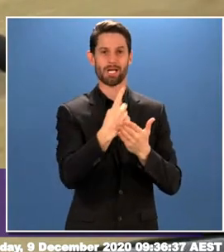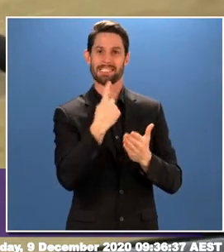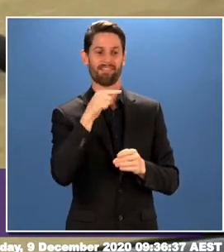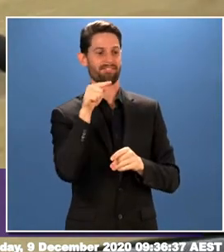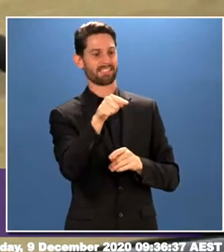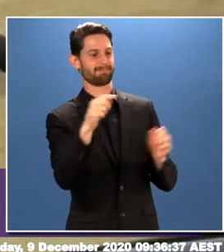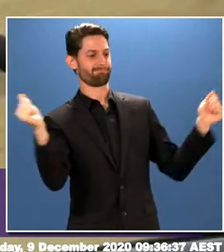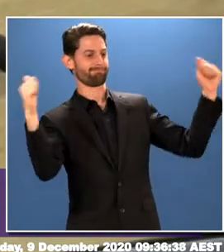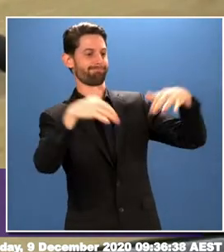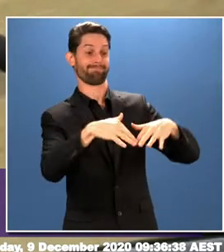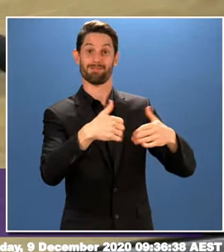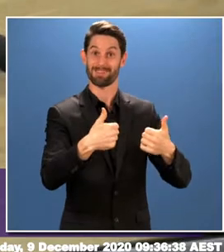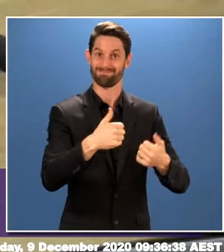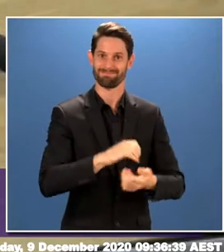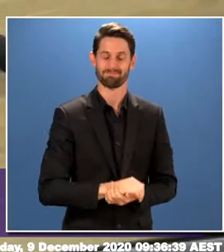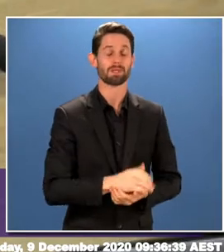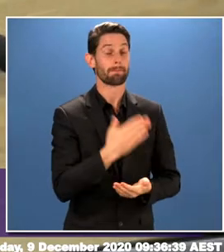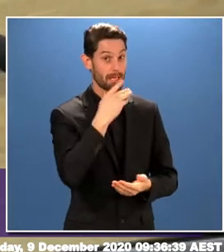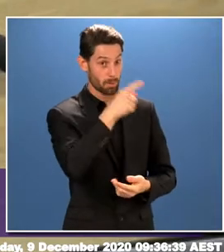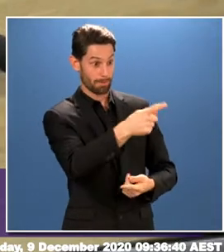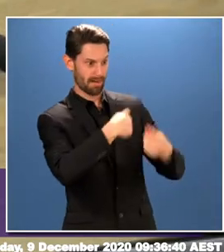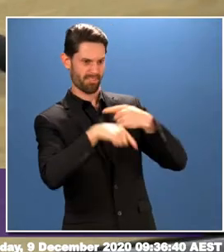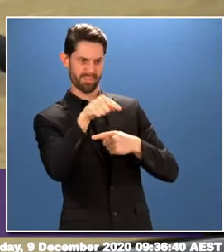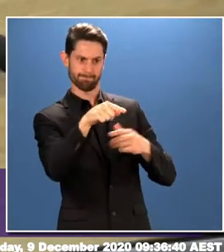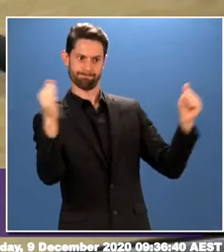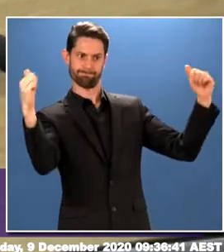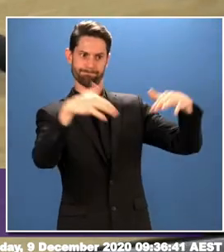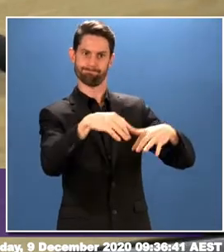Can you briefly explain the Summit to me? Yes.